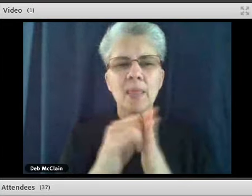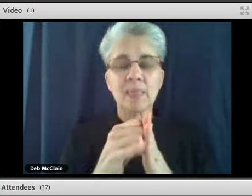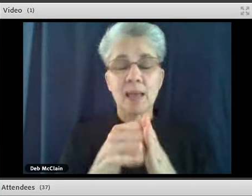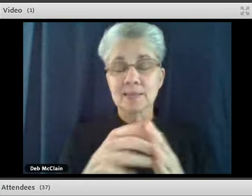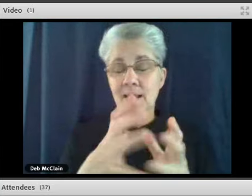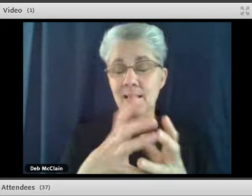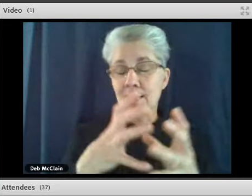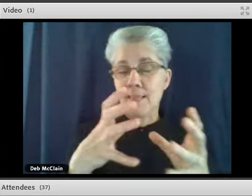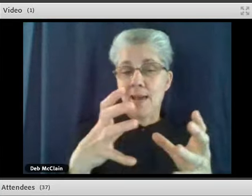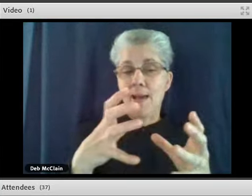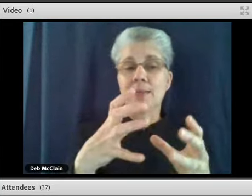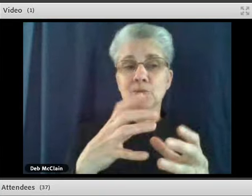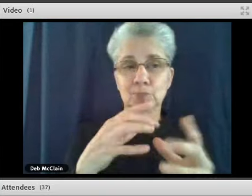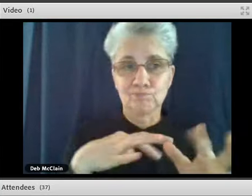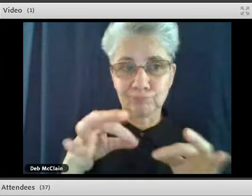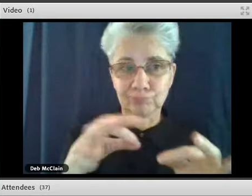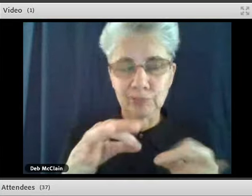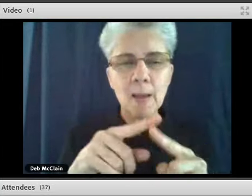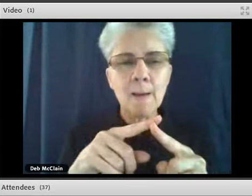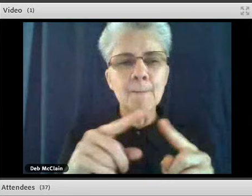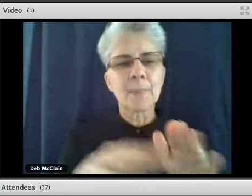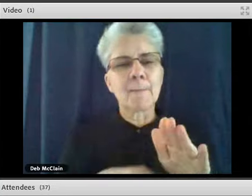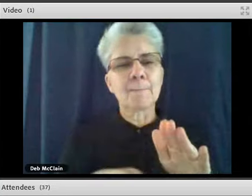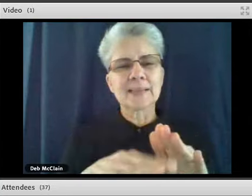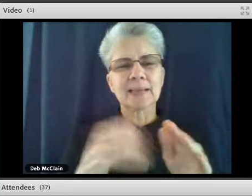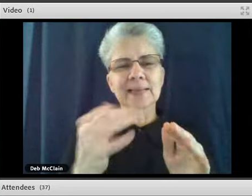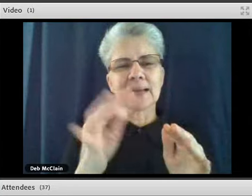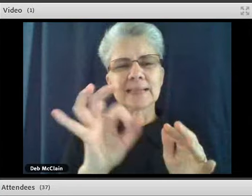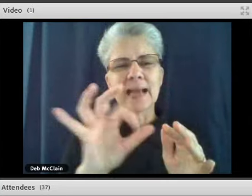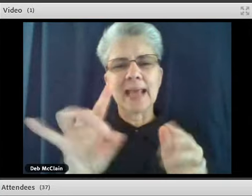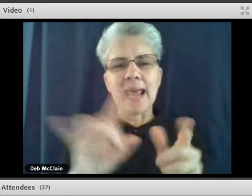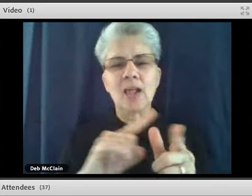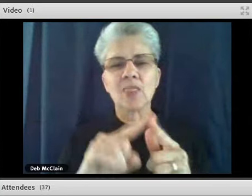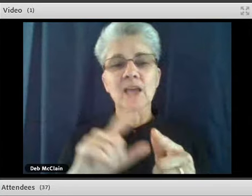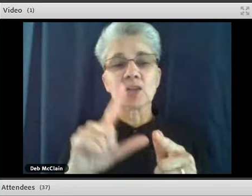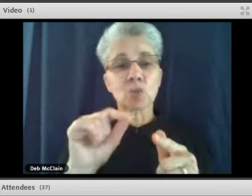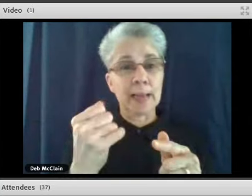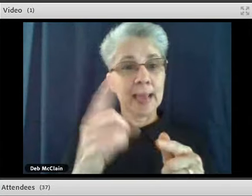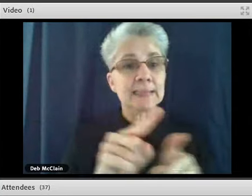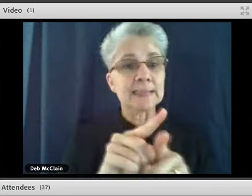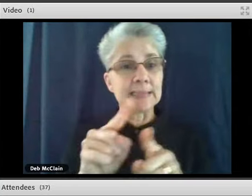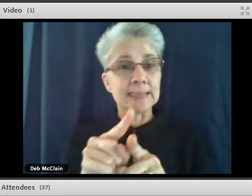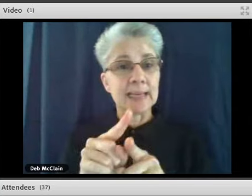That's a mouthful. But basically, 1998, and then also in 2018,